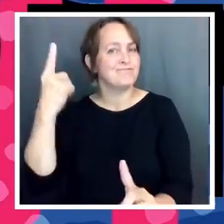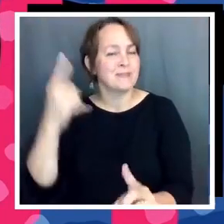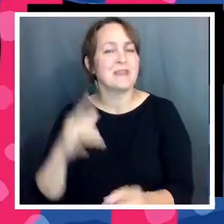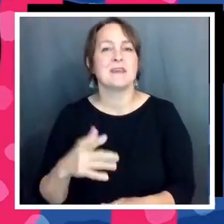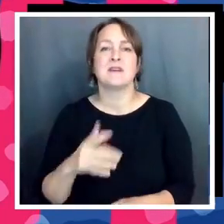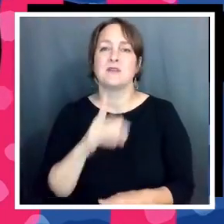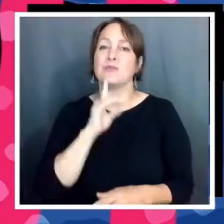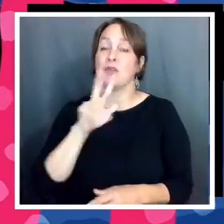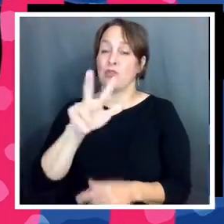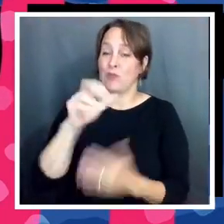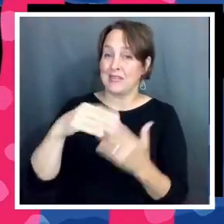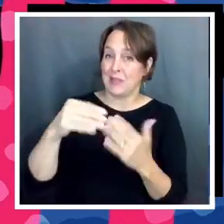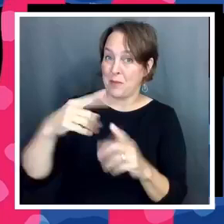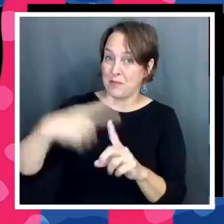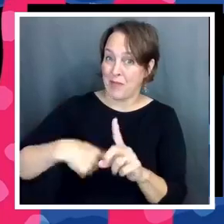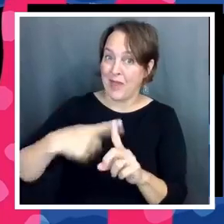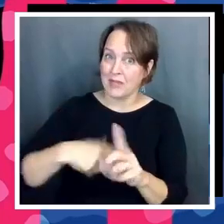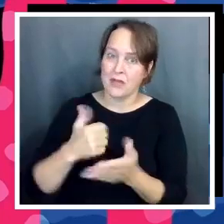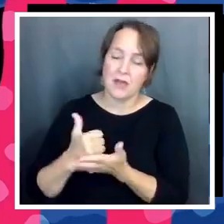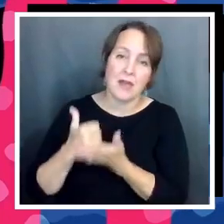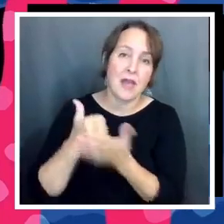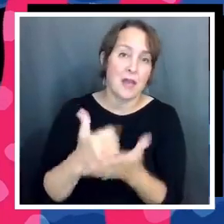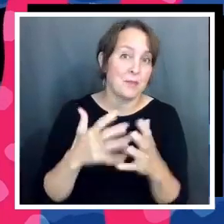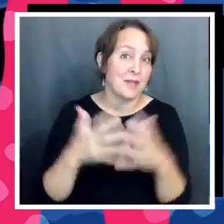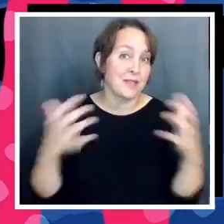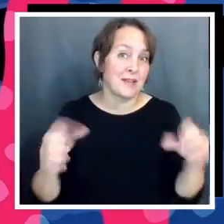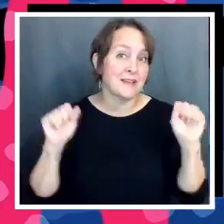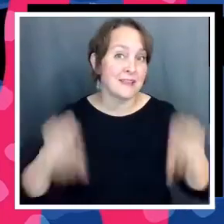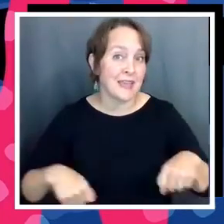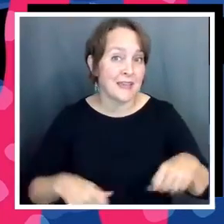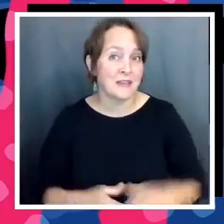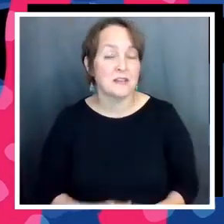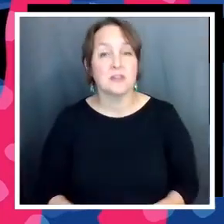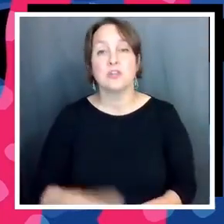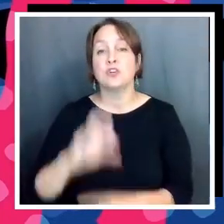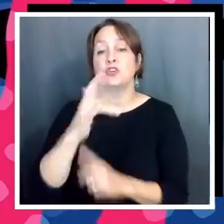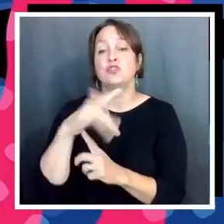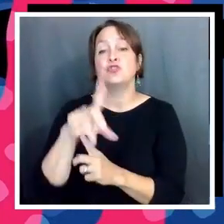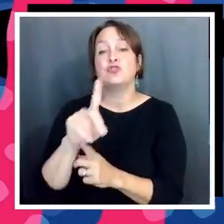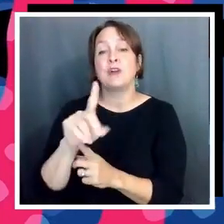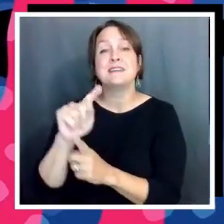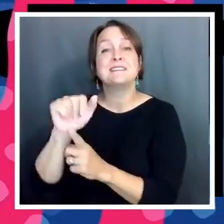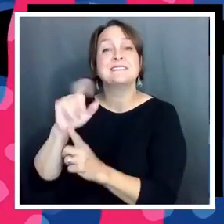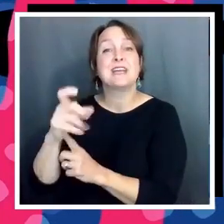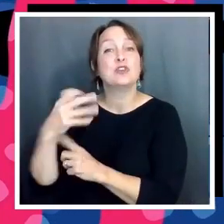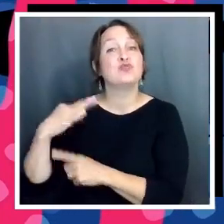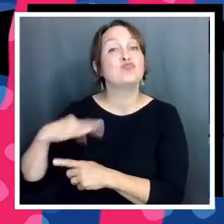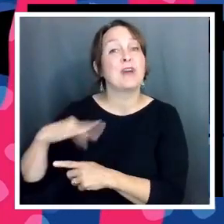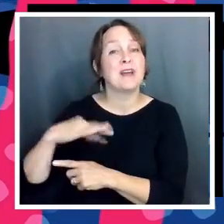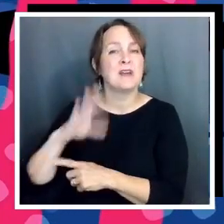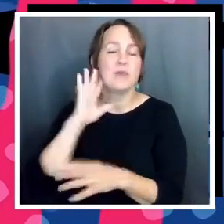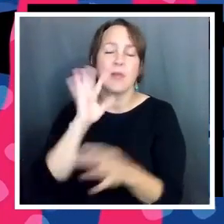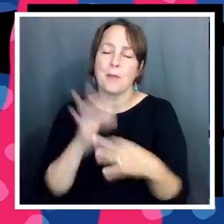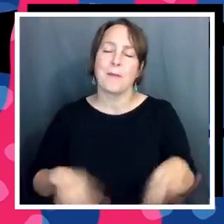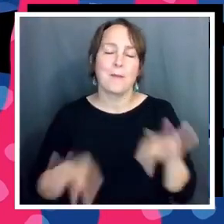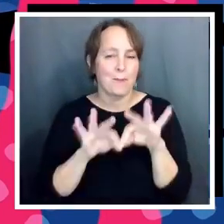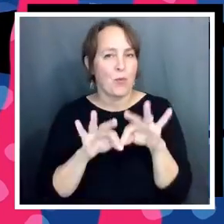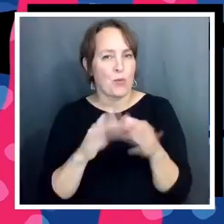THAT THE BIDEN HARRIS ADMINISTRATION IS PUTTING FAMILIES FRONT AND CENTER IN TRYING TO HELP YOU TAKE CARE OF YOUR KIDS.